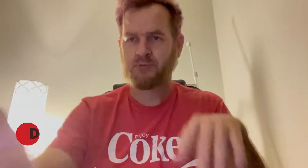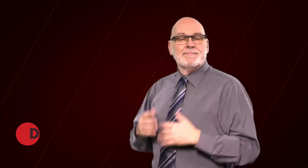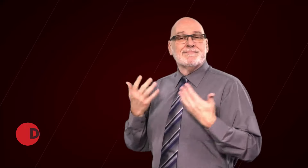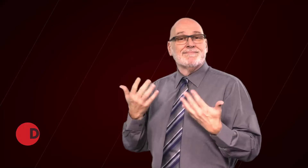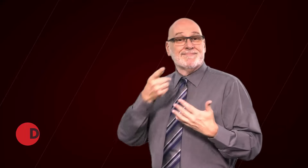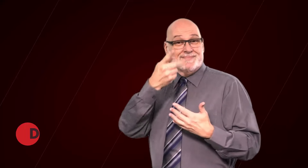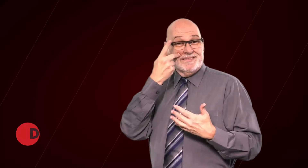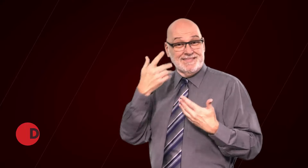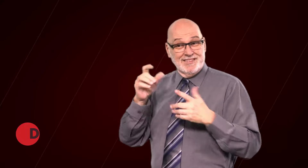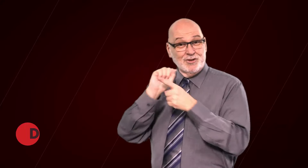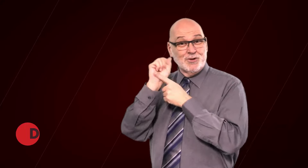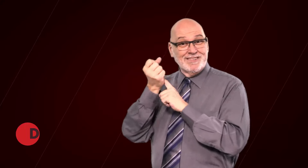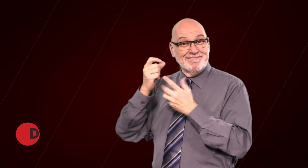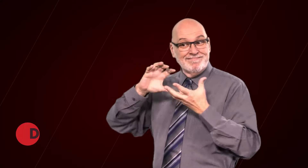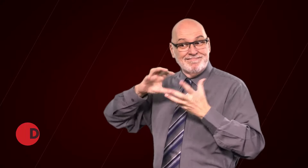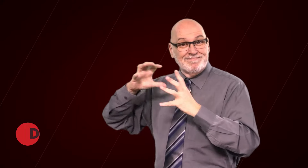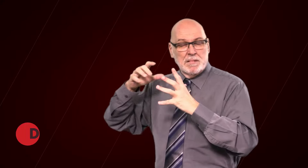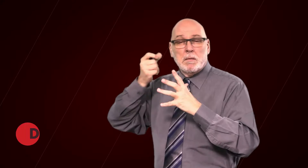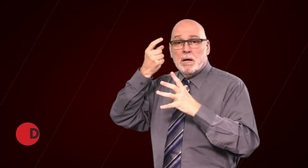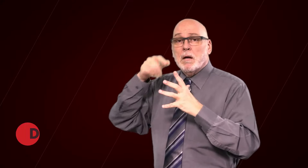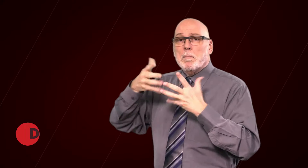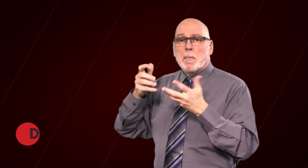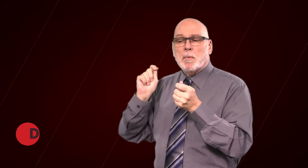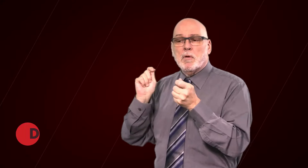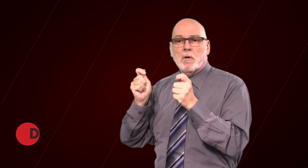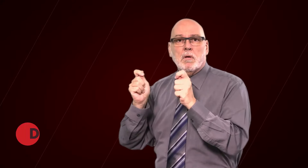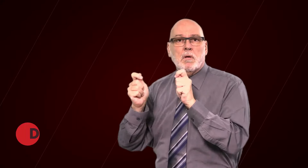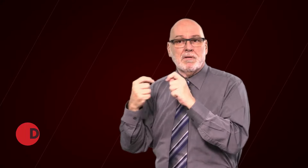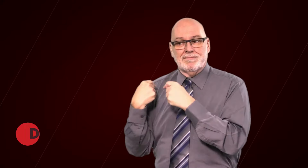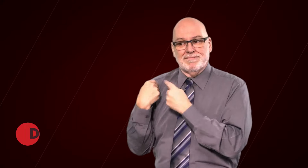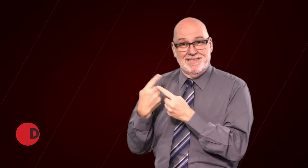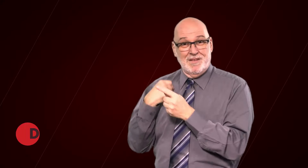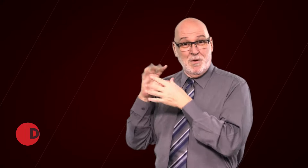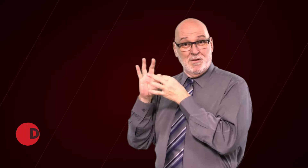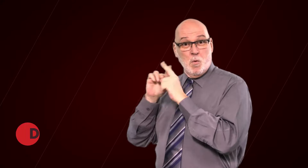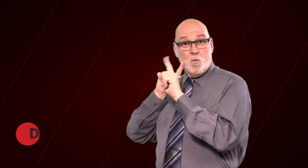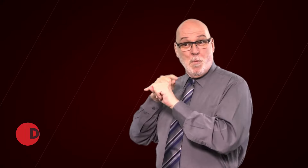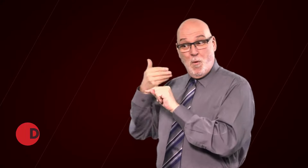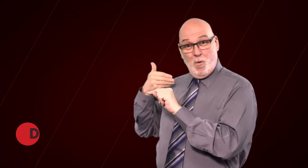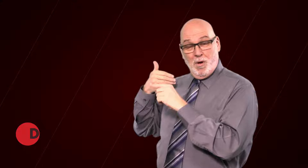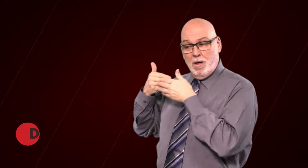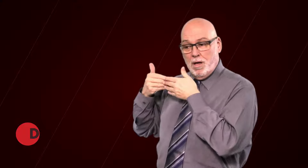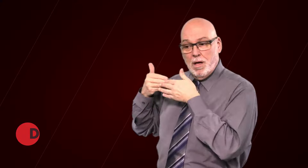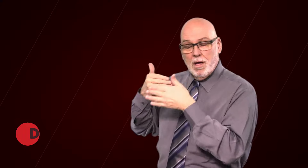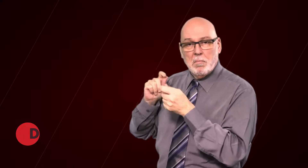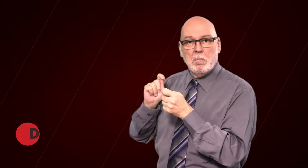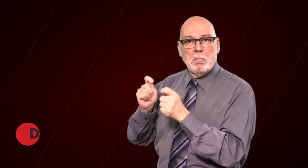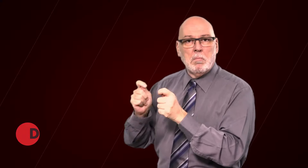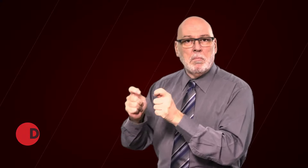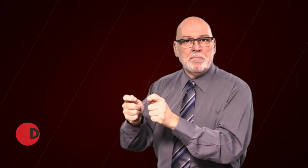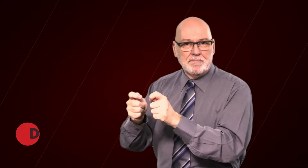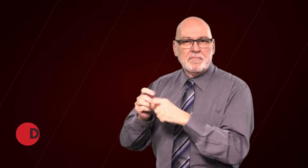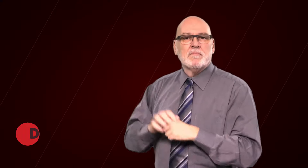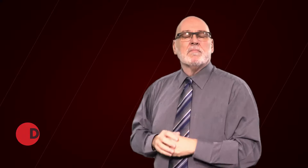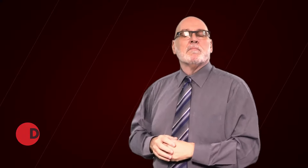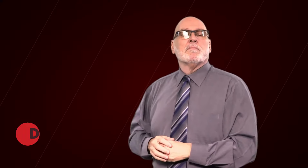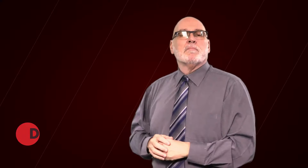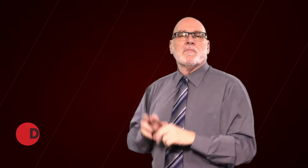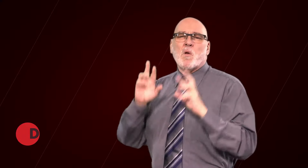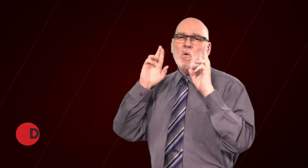[Anselmo]: The situation is still evolving as this report was done.